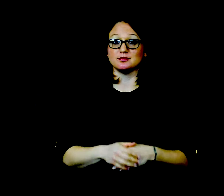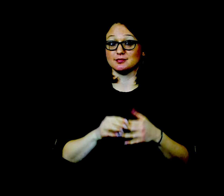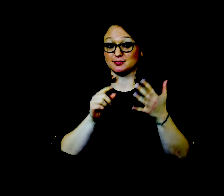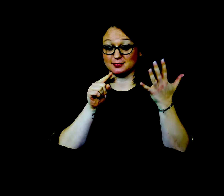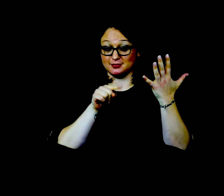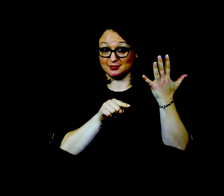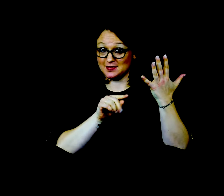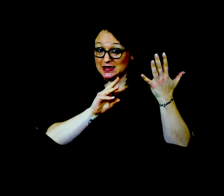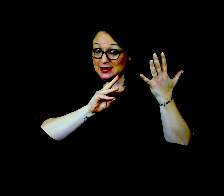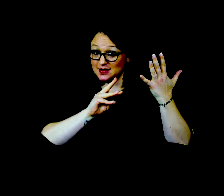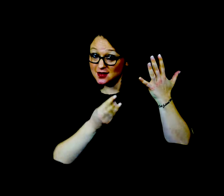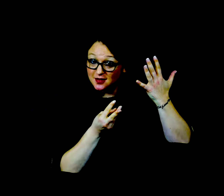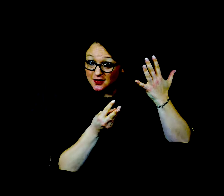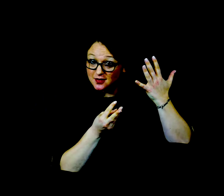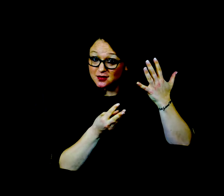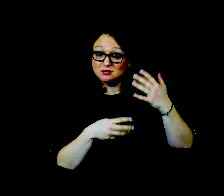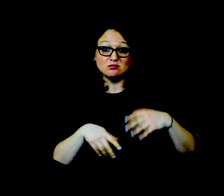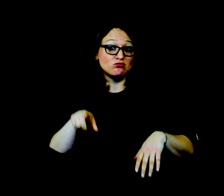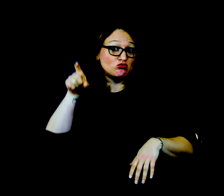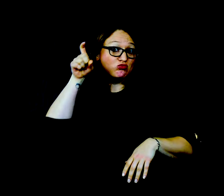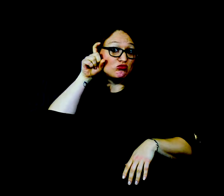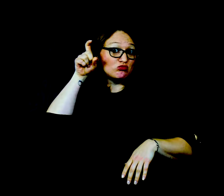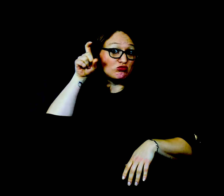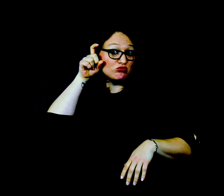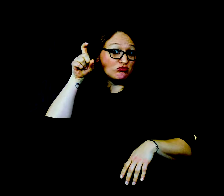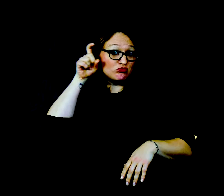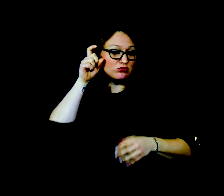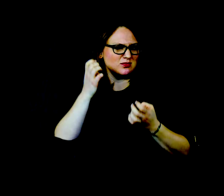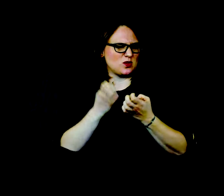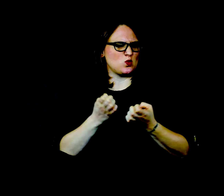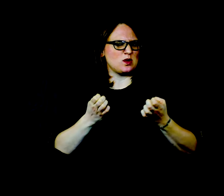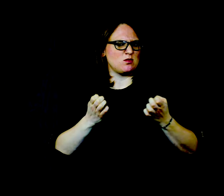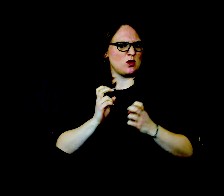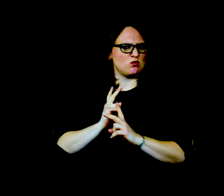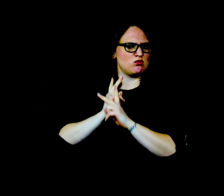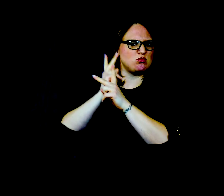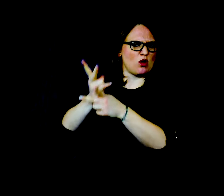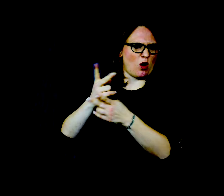and 6) Loaner Bank for hearing aids.